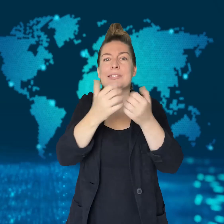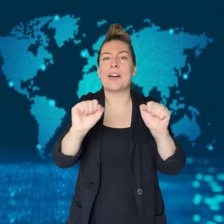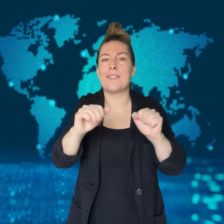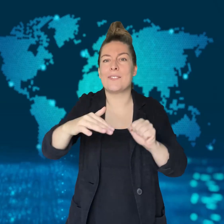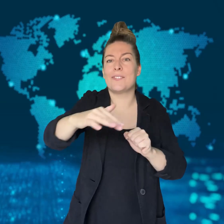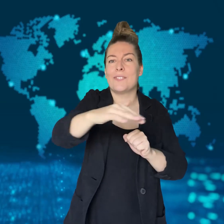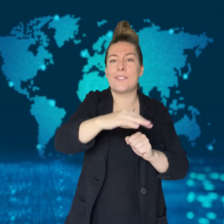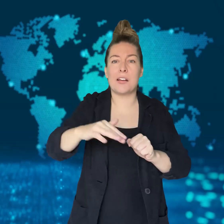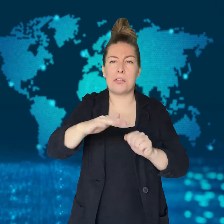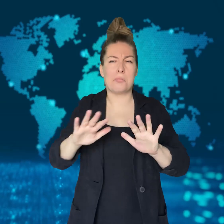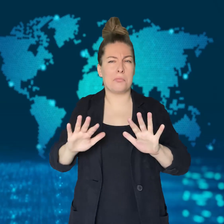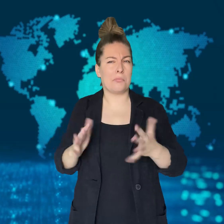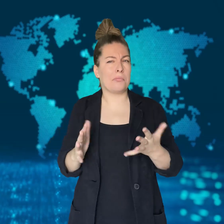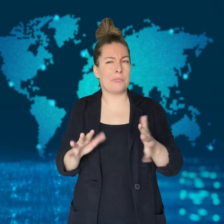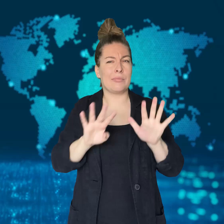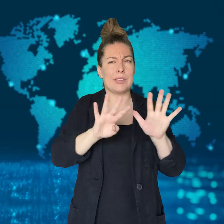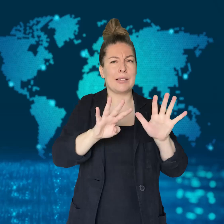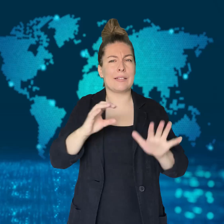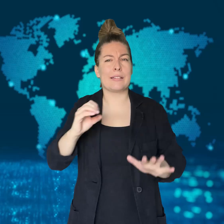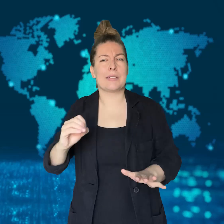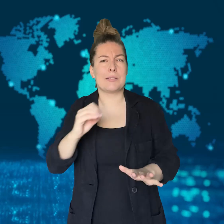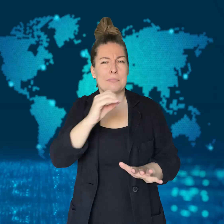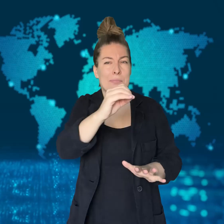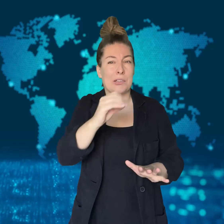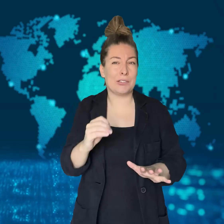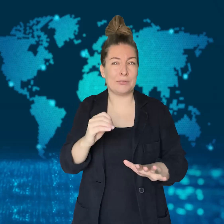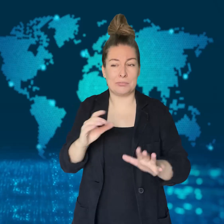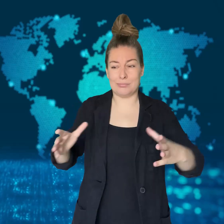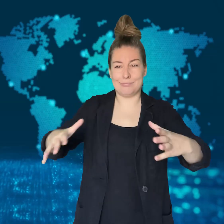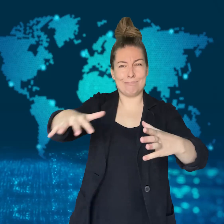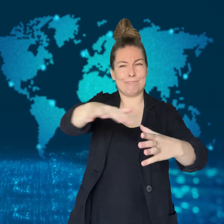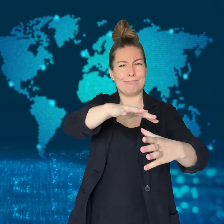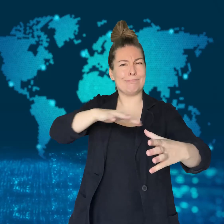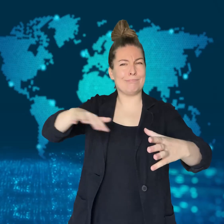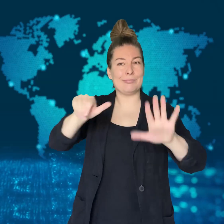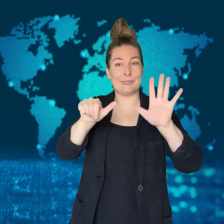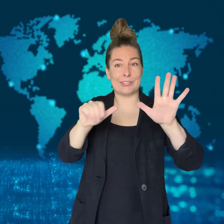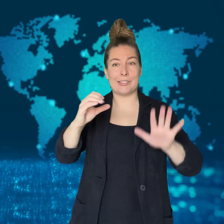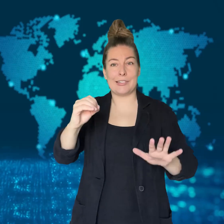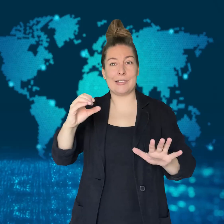It was also difficult to